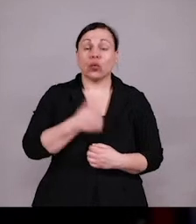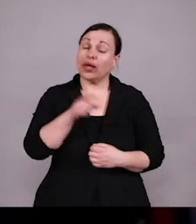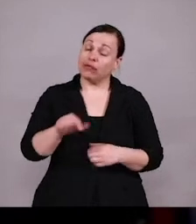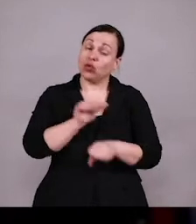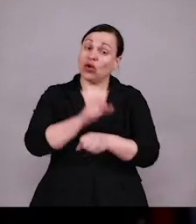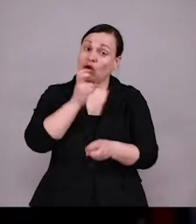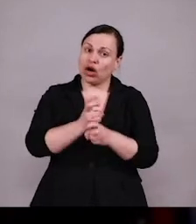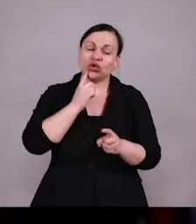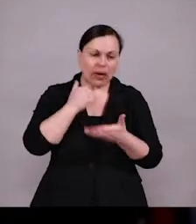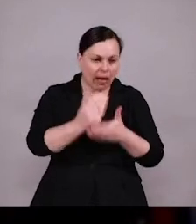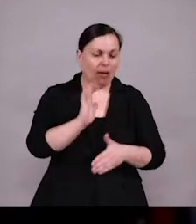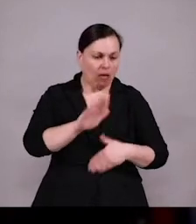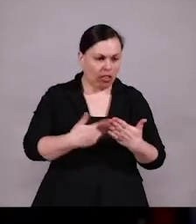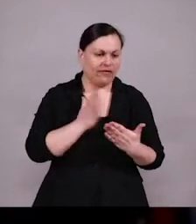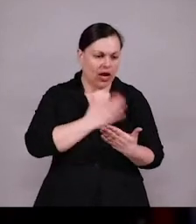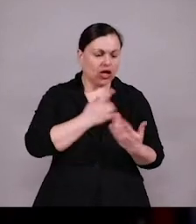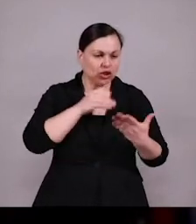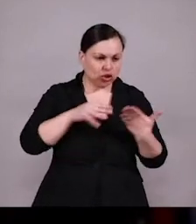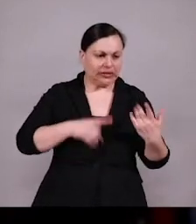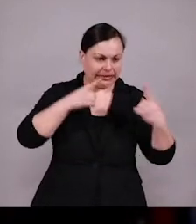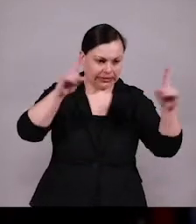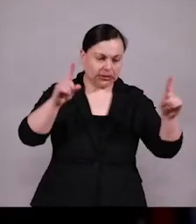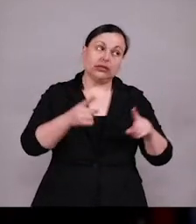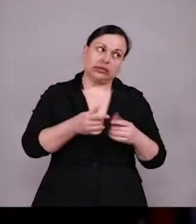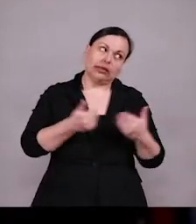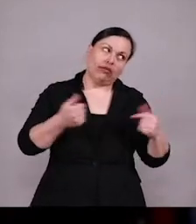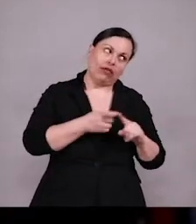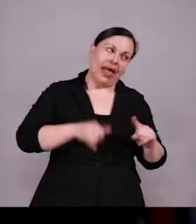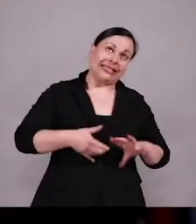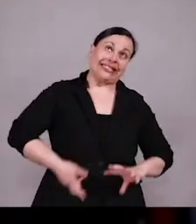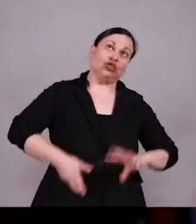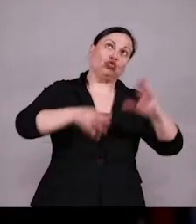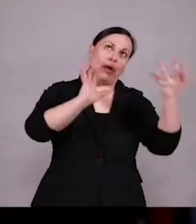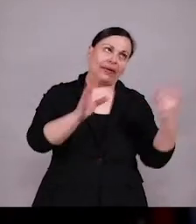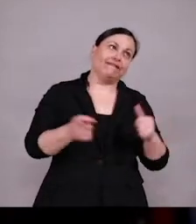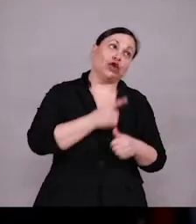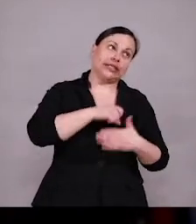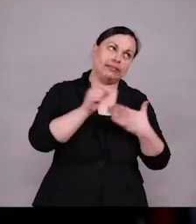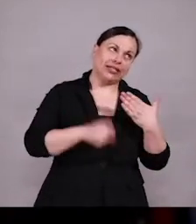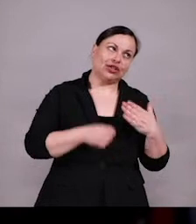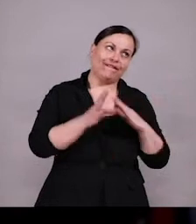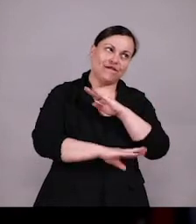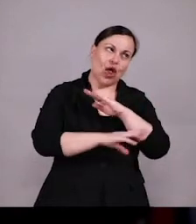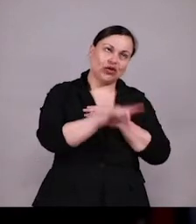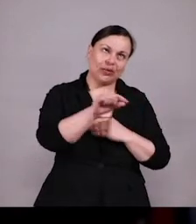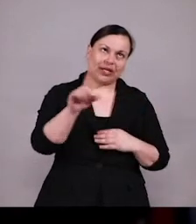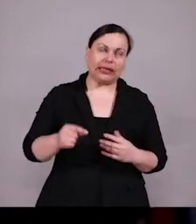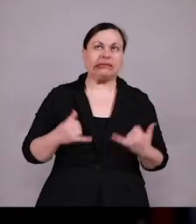to help all of our students succeed beyond that disrupted first semester in Fall 2020. Fortunately,